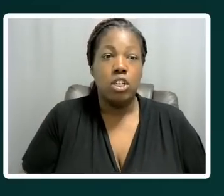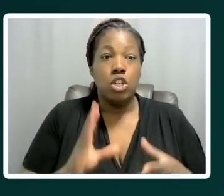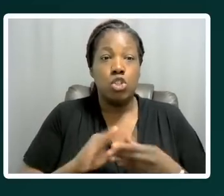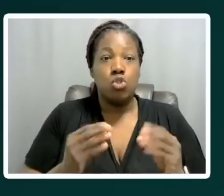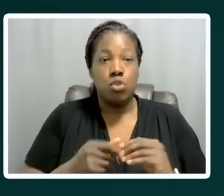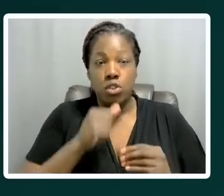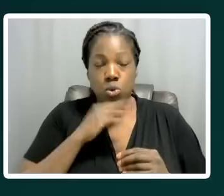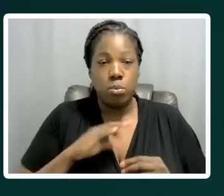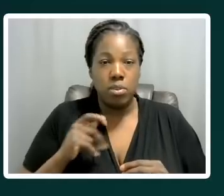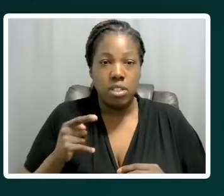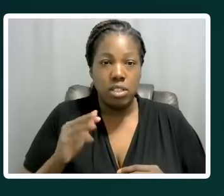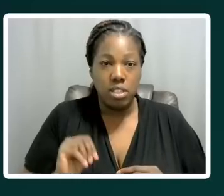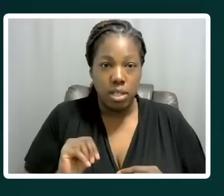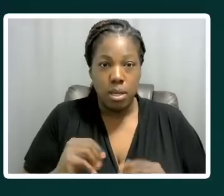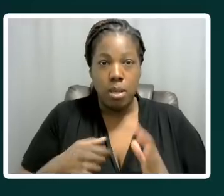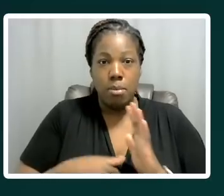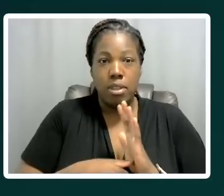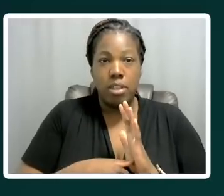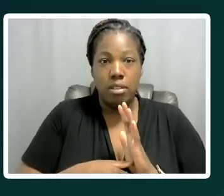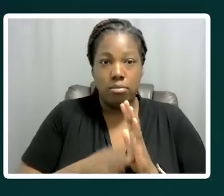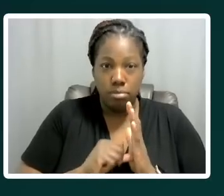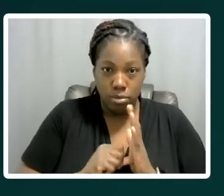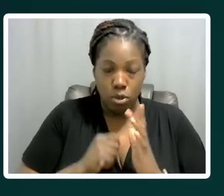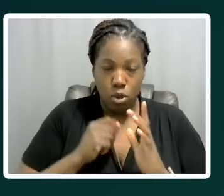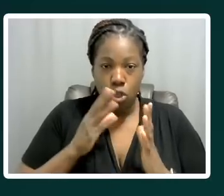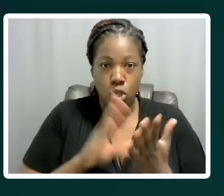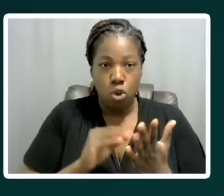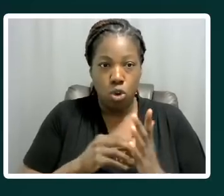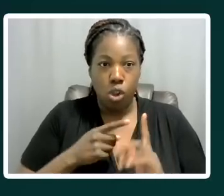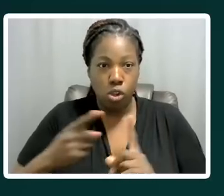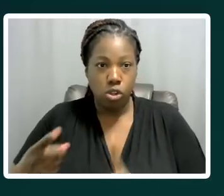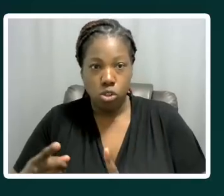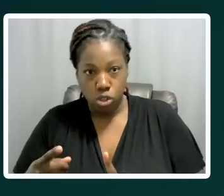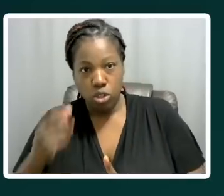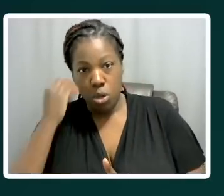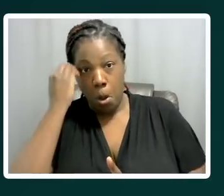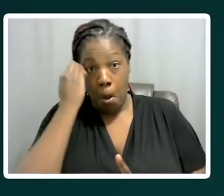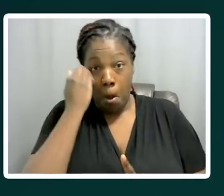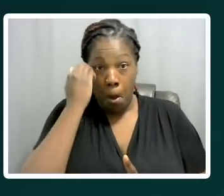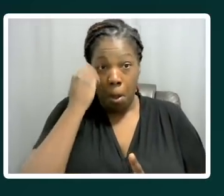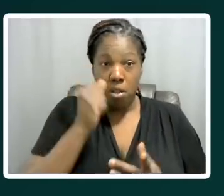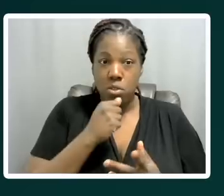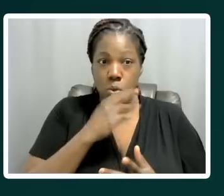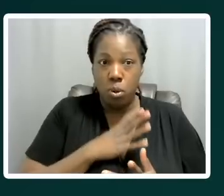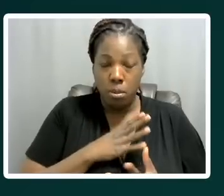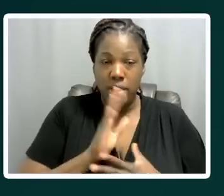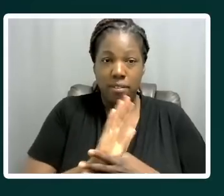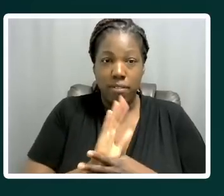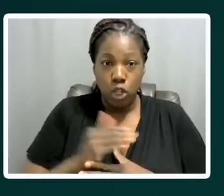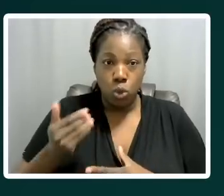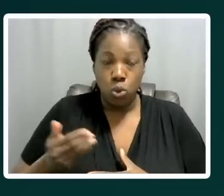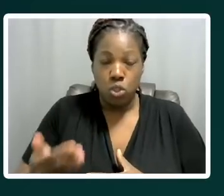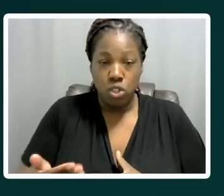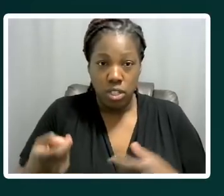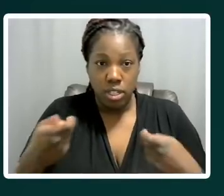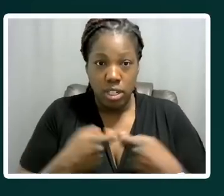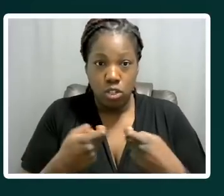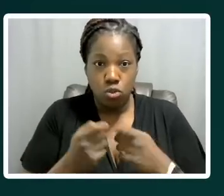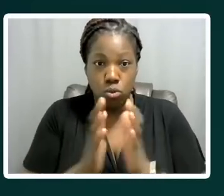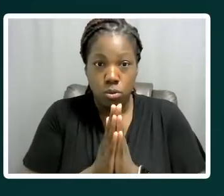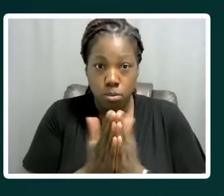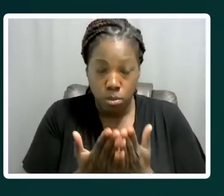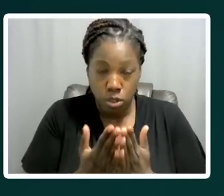adversity. When we interview women in the video series and e-books, they focus on what kind of